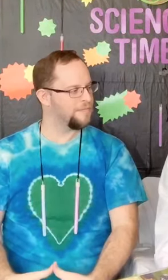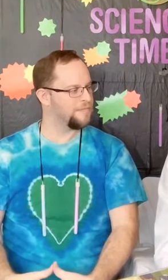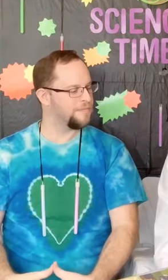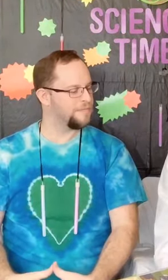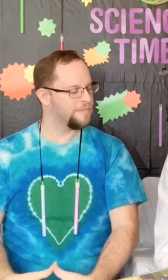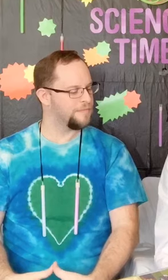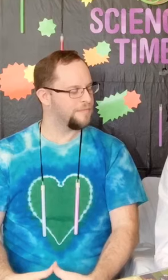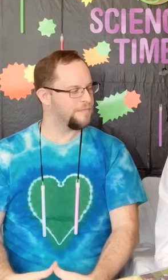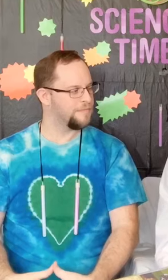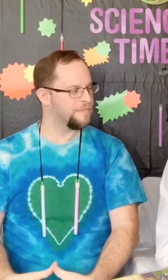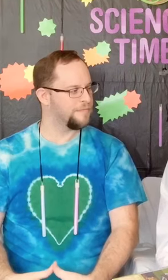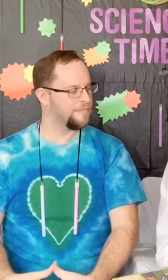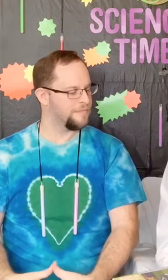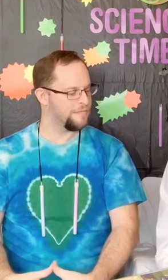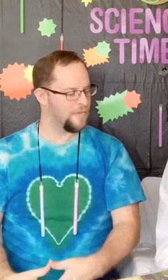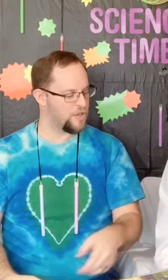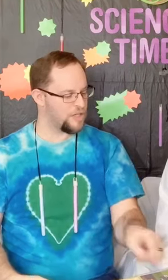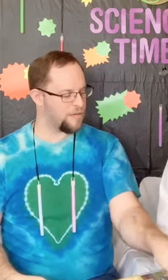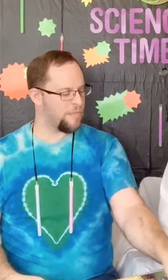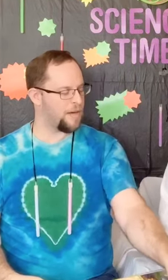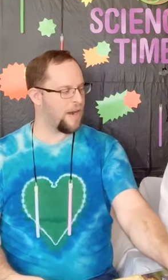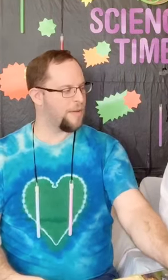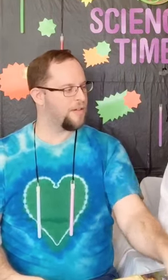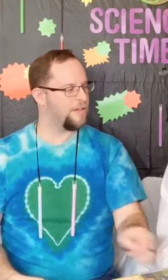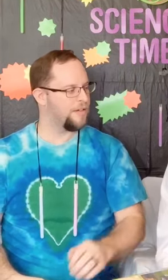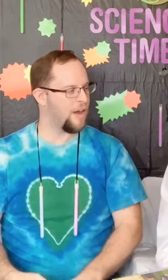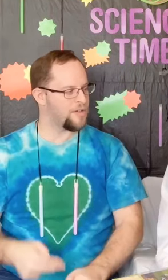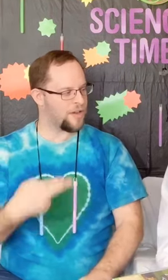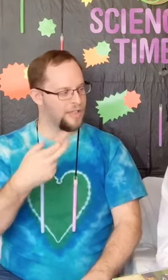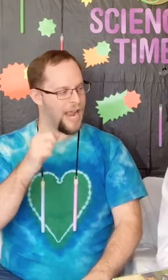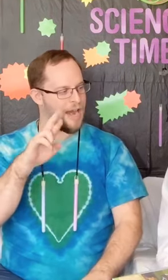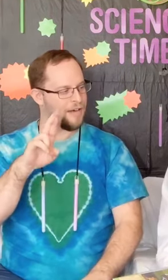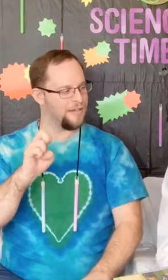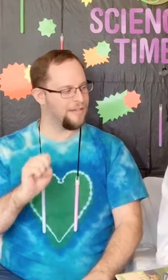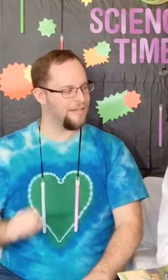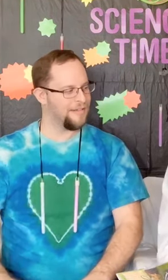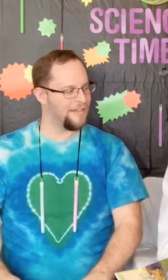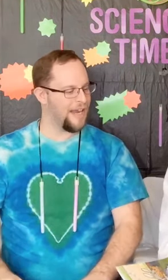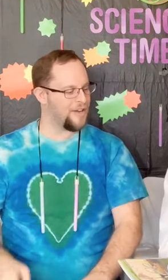Um, she's what? AARON: She's a bunny rabbit, she's also called a hare. CALI: Hare-ing them?